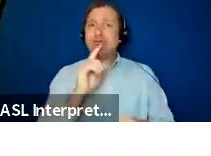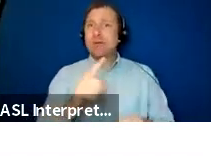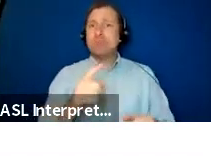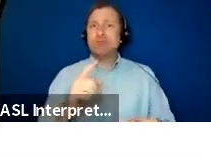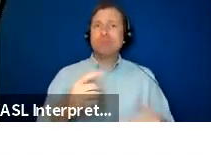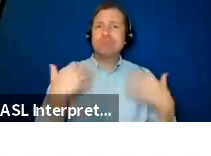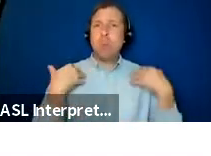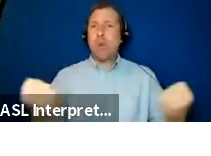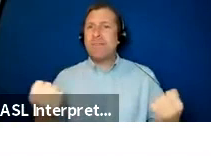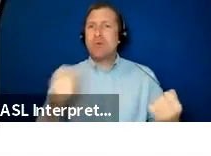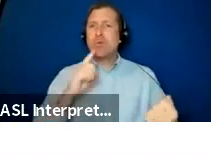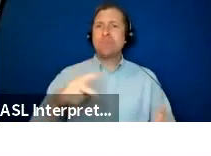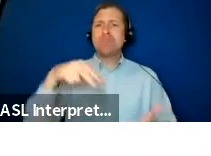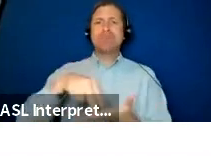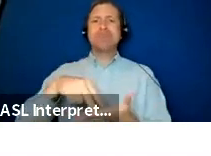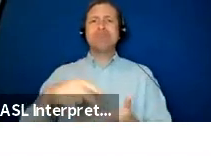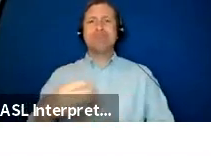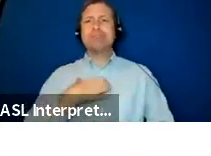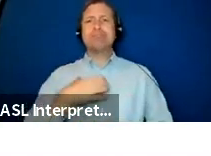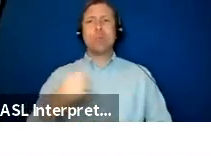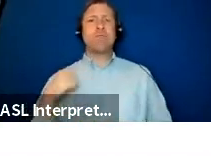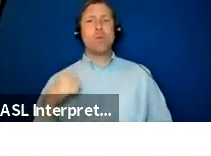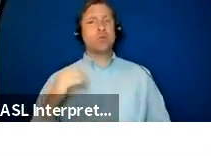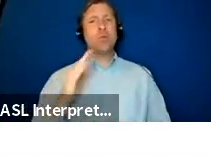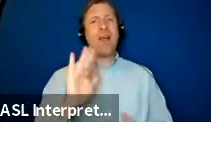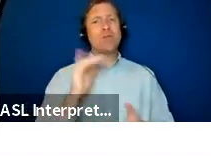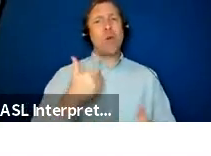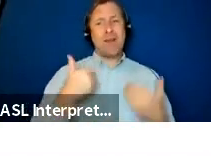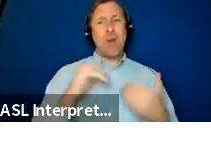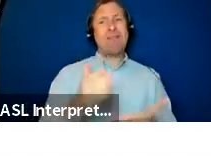the union on our safer set hotline. We'll give the number for that at the end of this presentation.